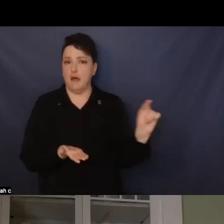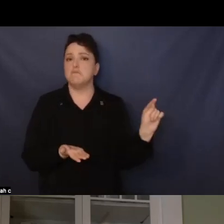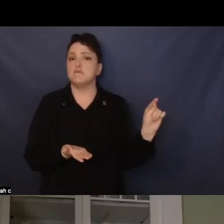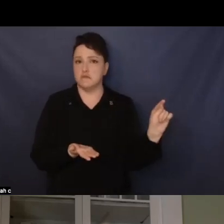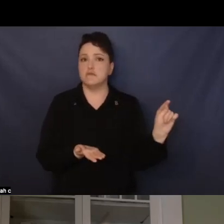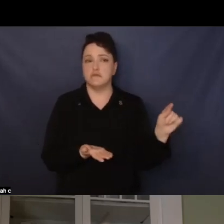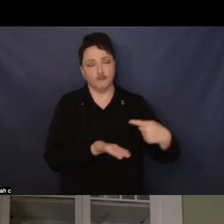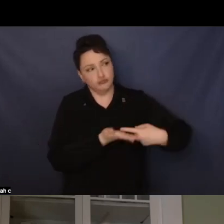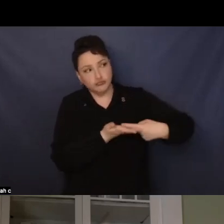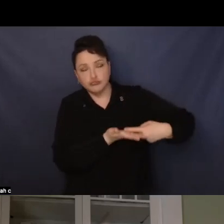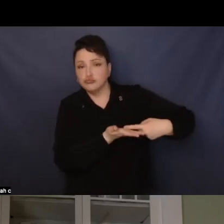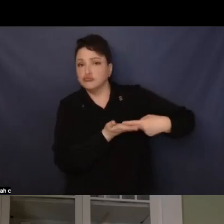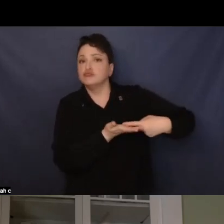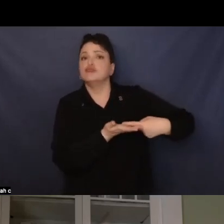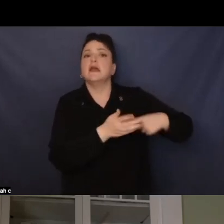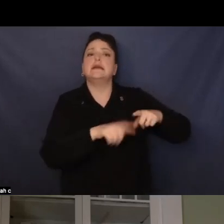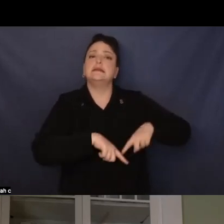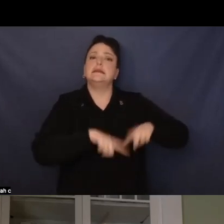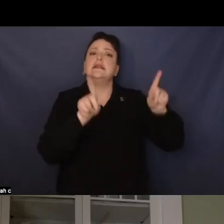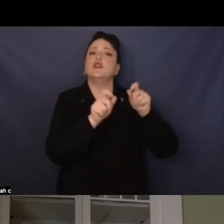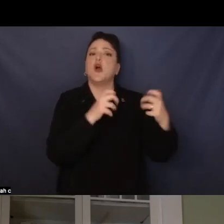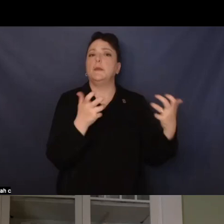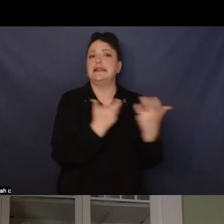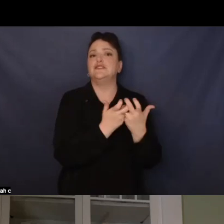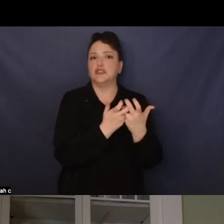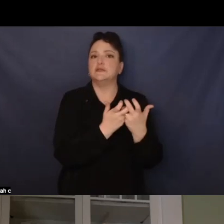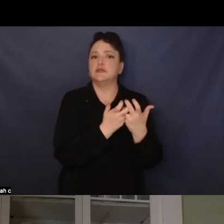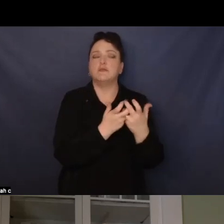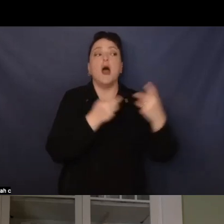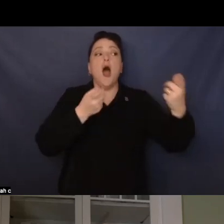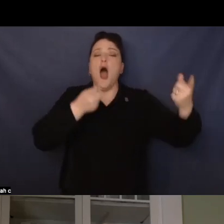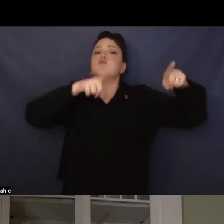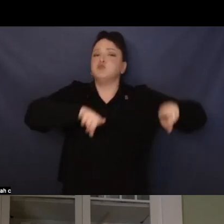different accommodations that have worked for all parties involved. For instance,